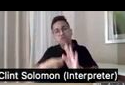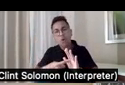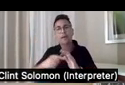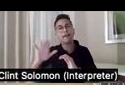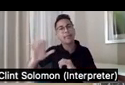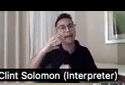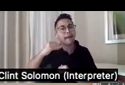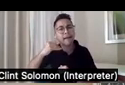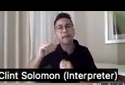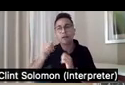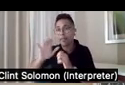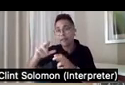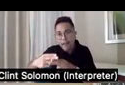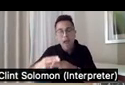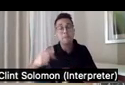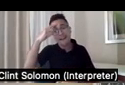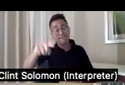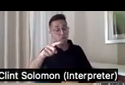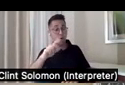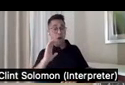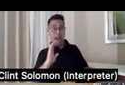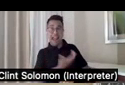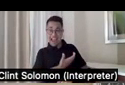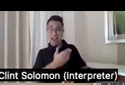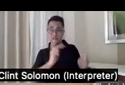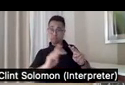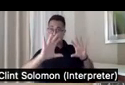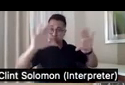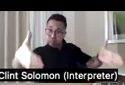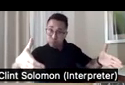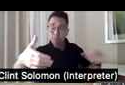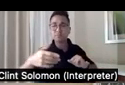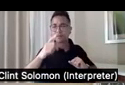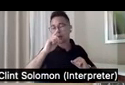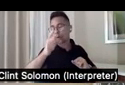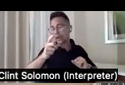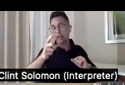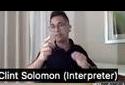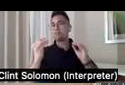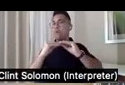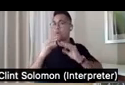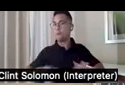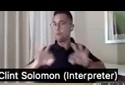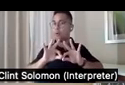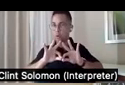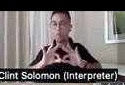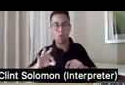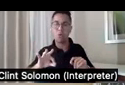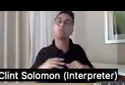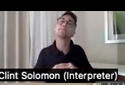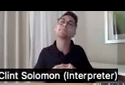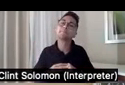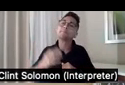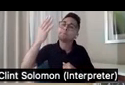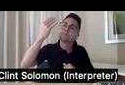this for the population we're devoted to is much greater the importance of this lies in the idea